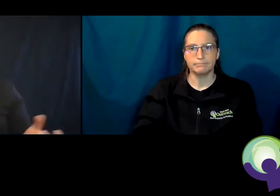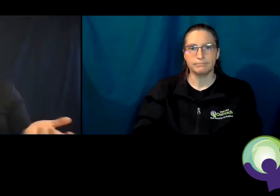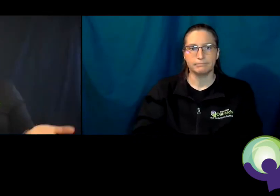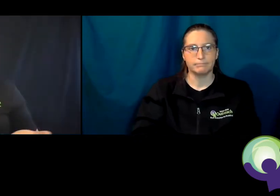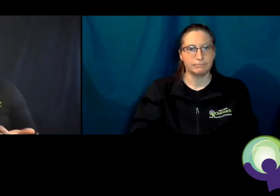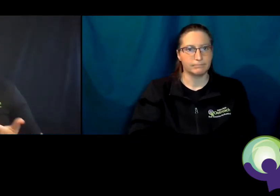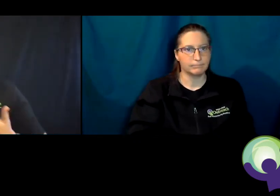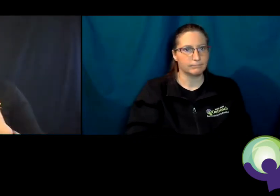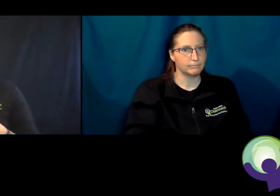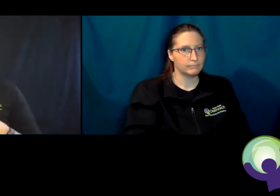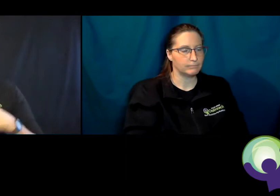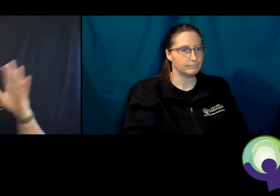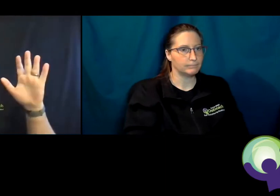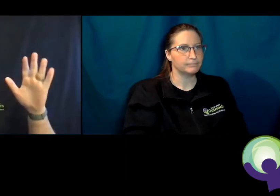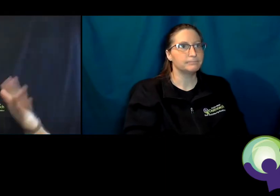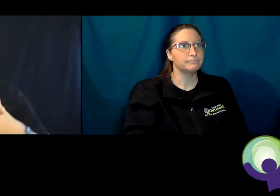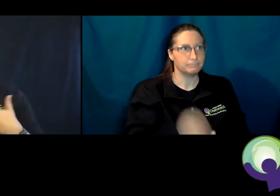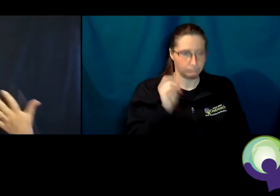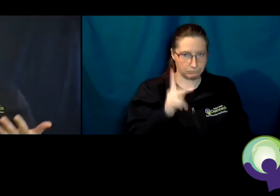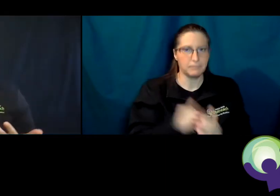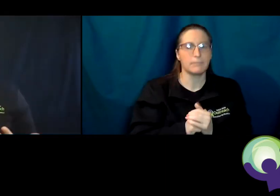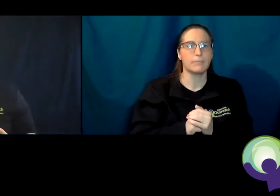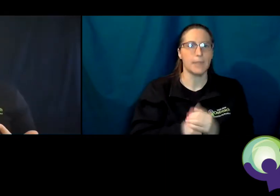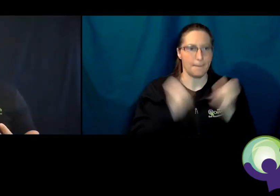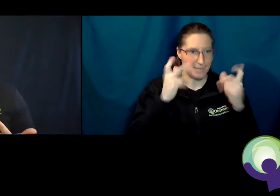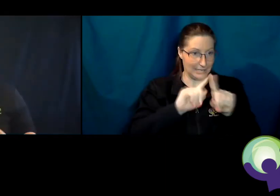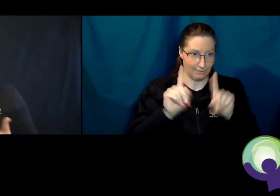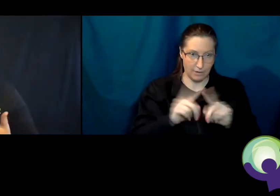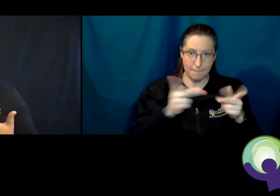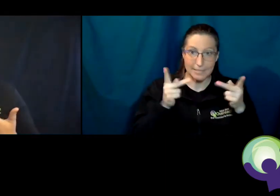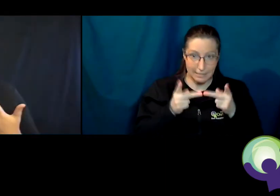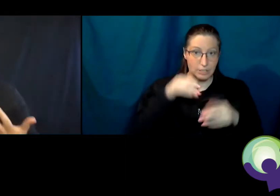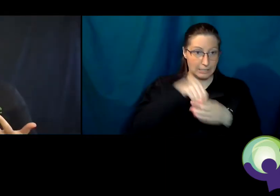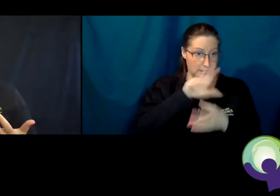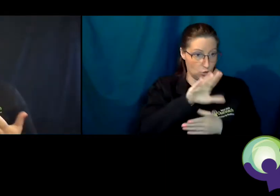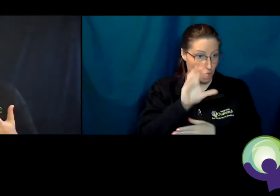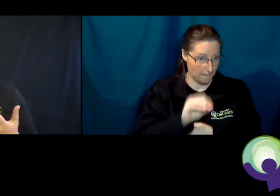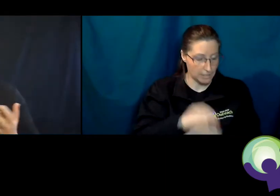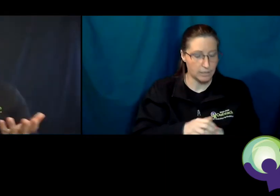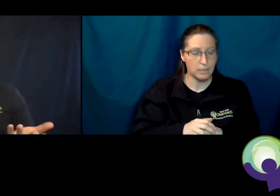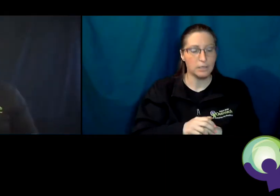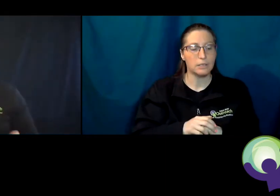Keith: So there are a lot of different positions in the company. Is there anything particular about a dress